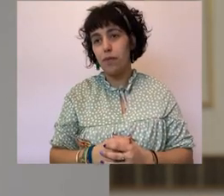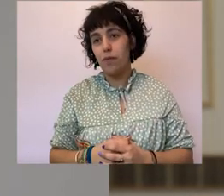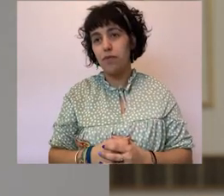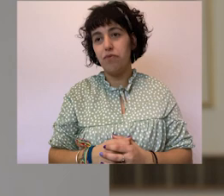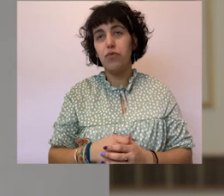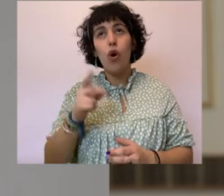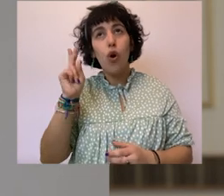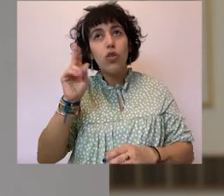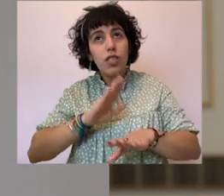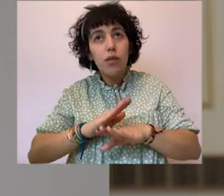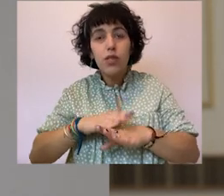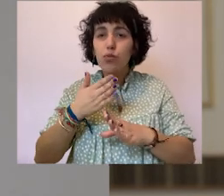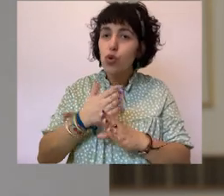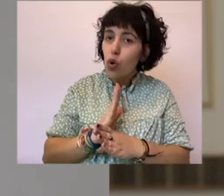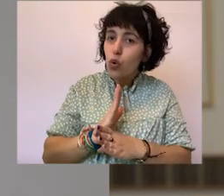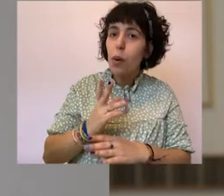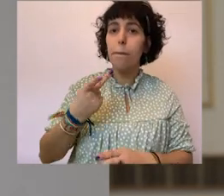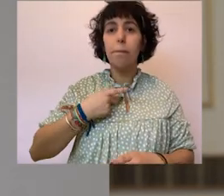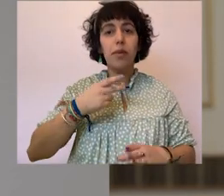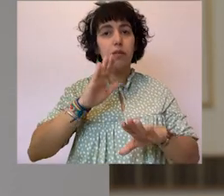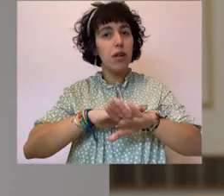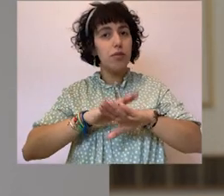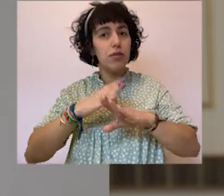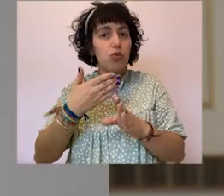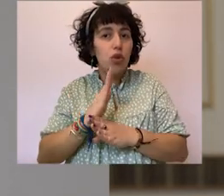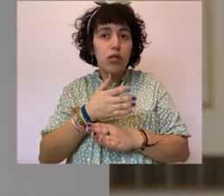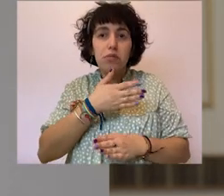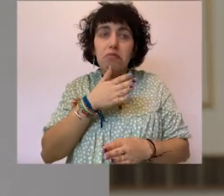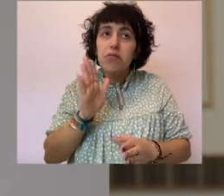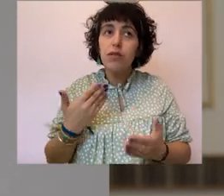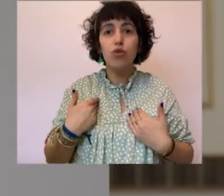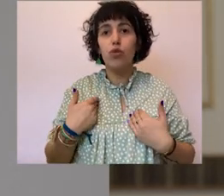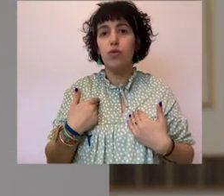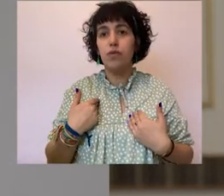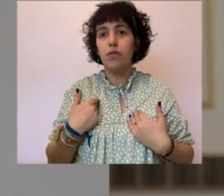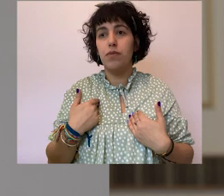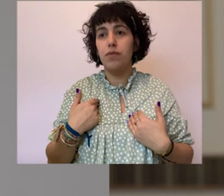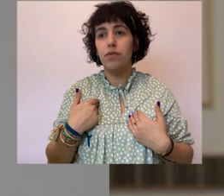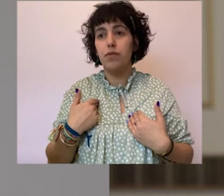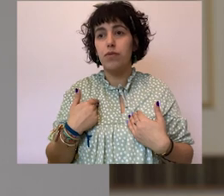We do not identify right and wrong now, but you understand as you see the examples.